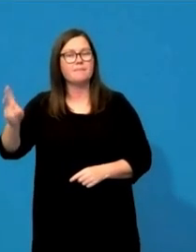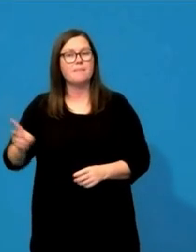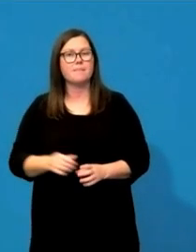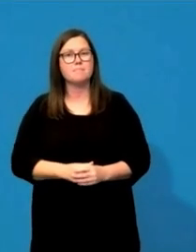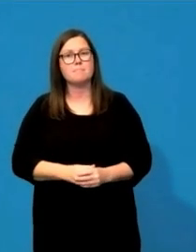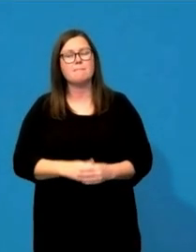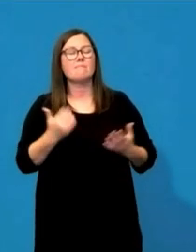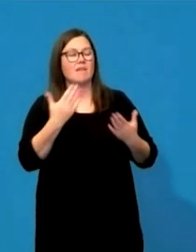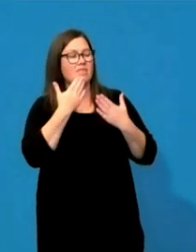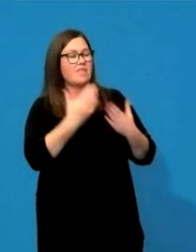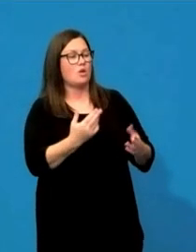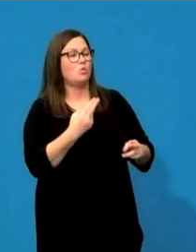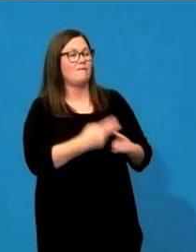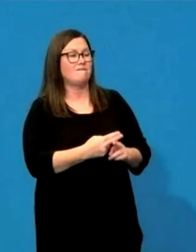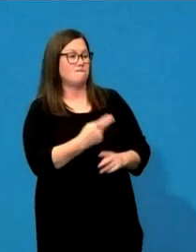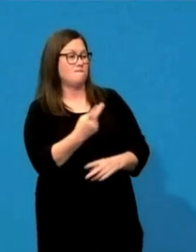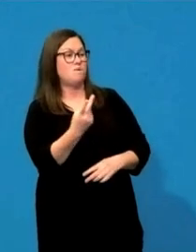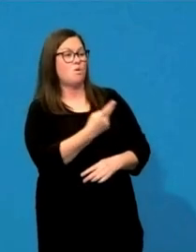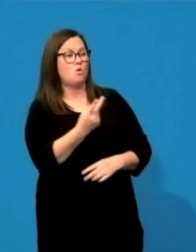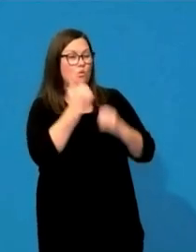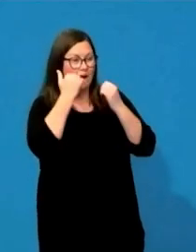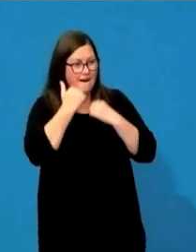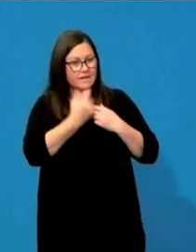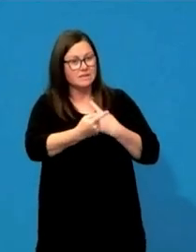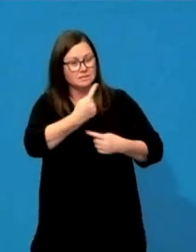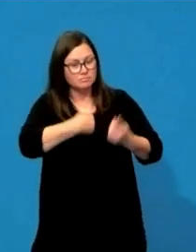Commissioner Mason has said, and I know she's very familiar with the work that you